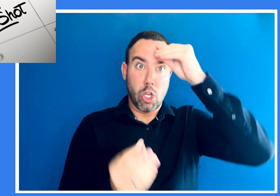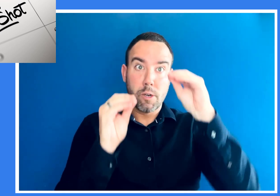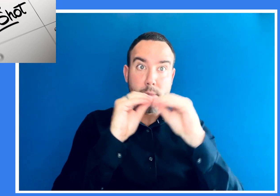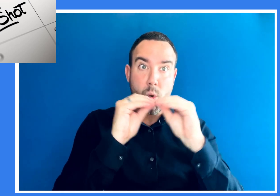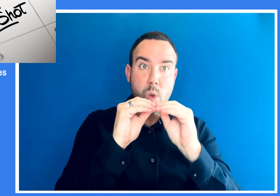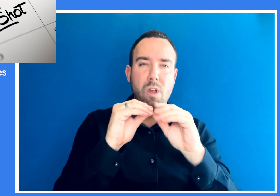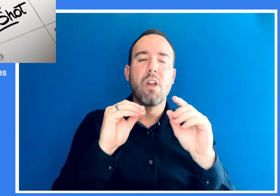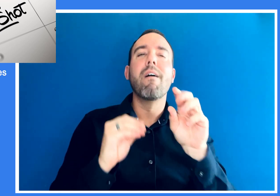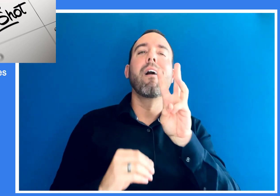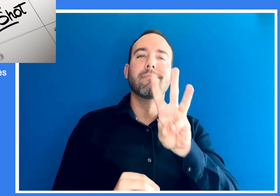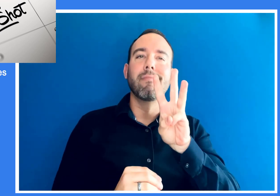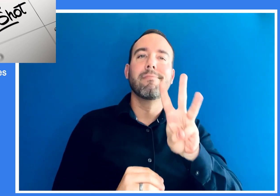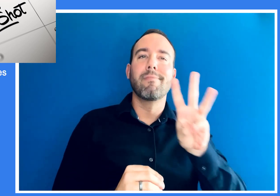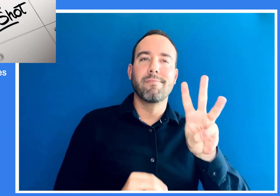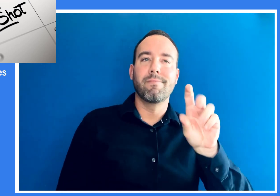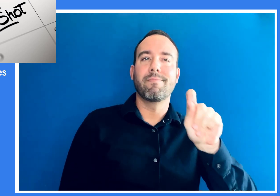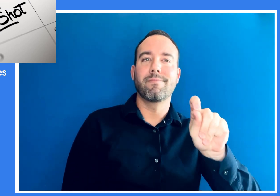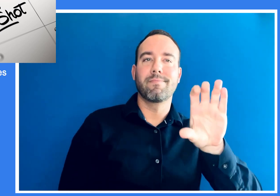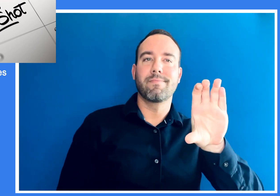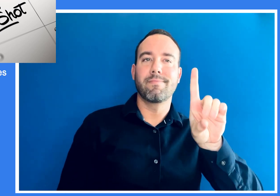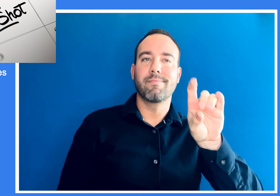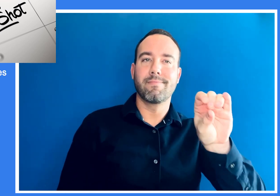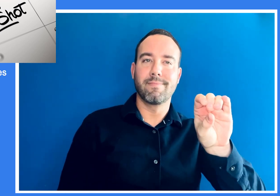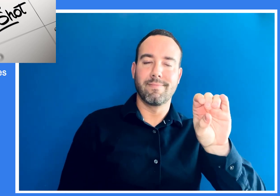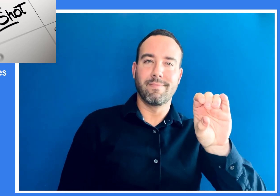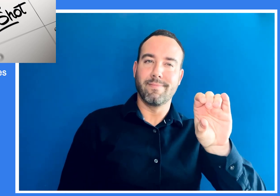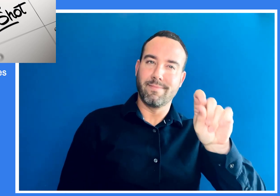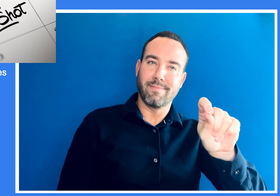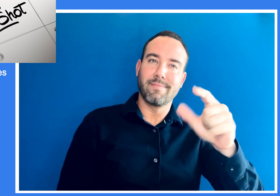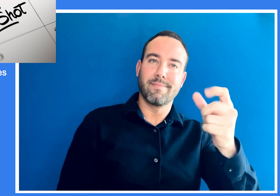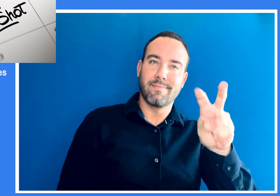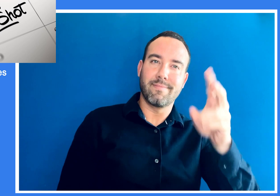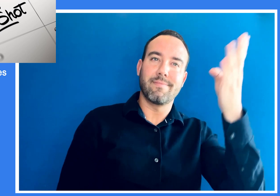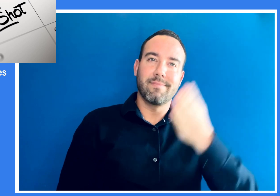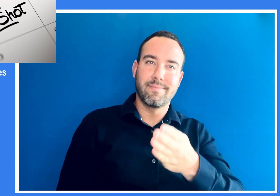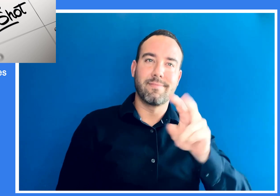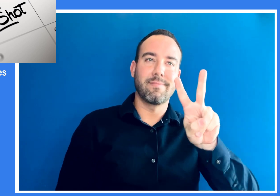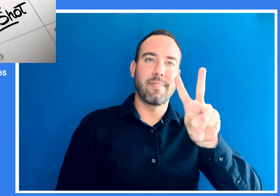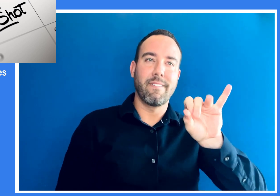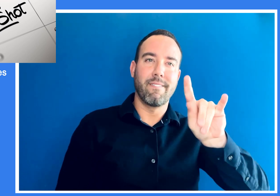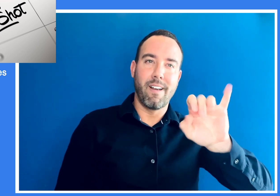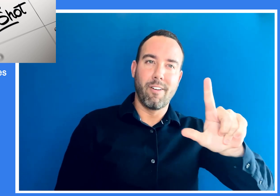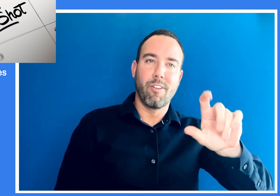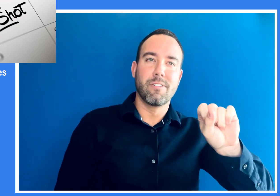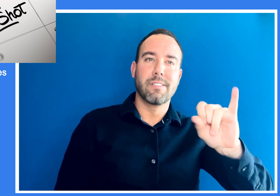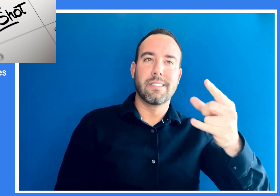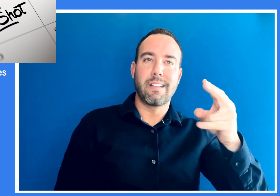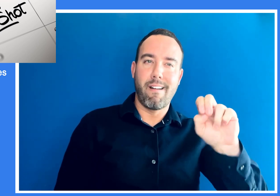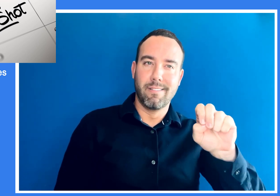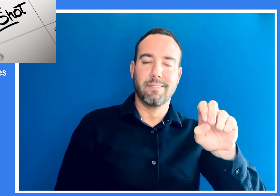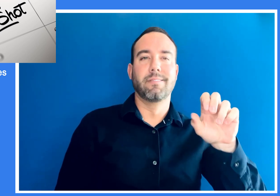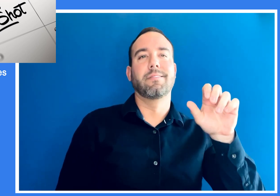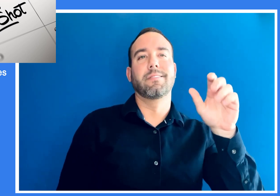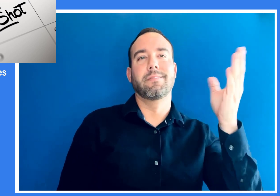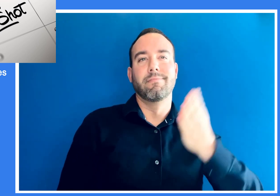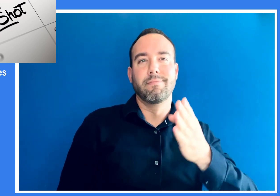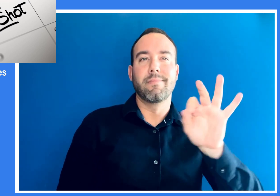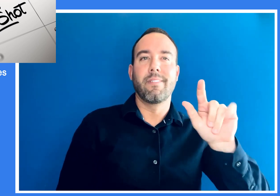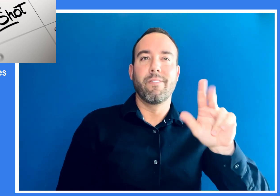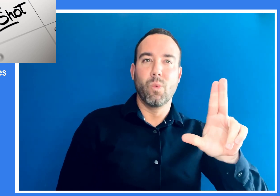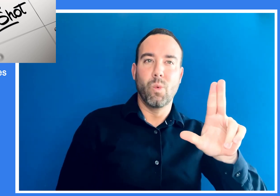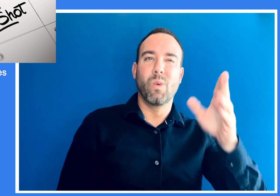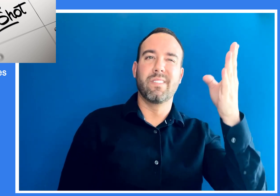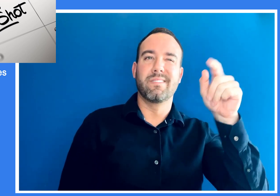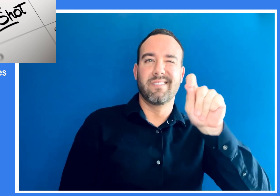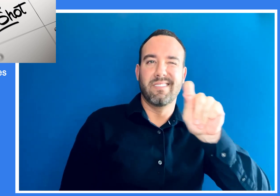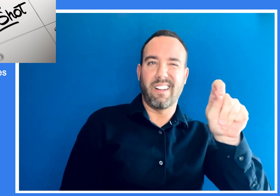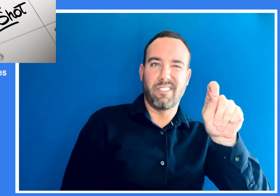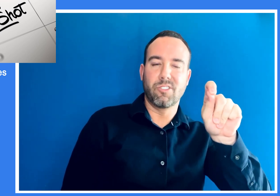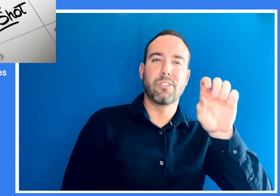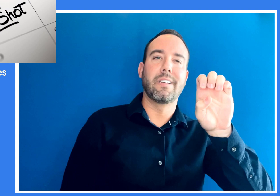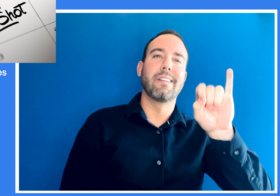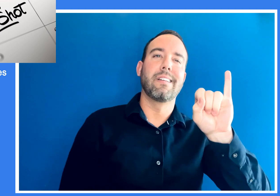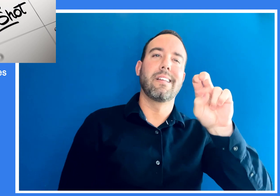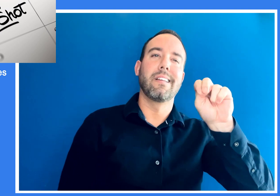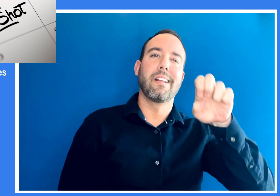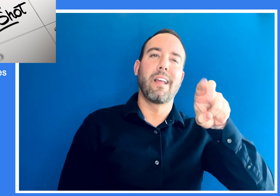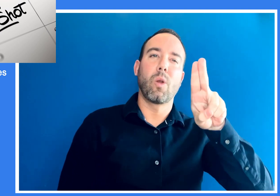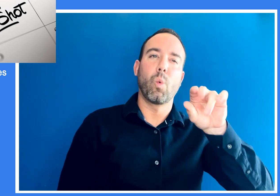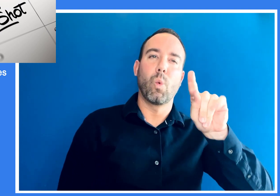To learn more, visit www.cdc.gov/vitalsigns/flu-inequities